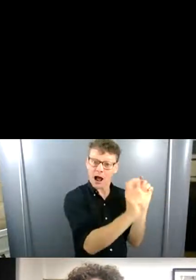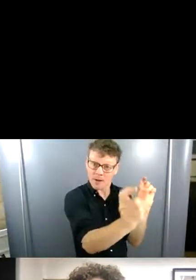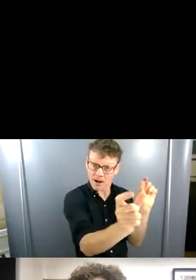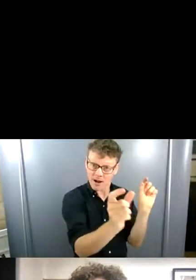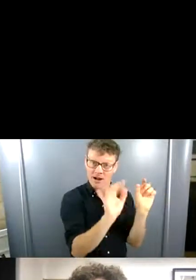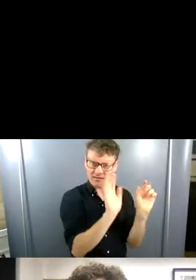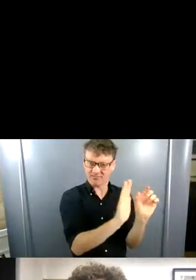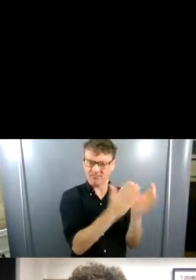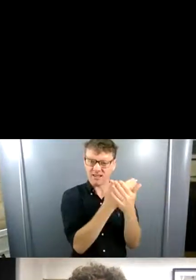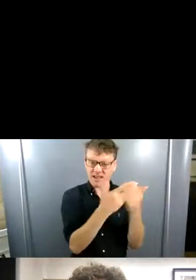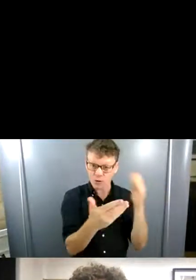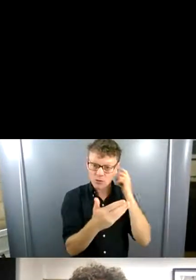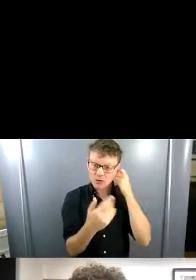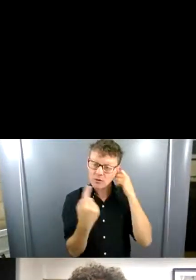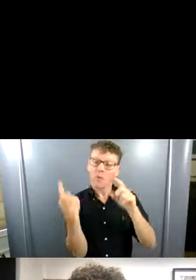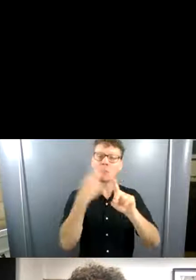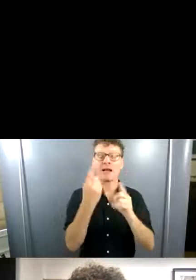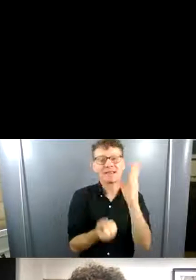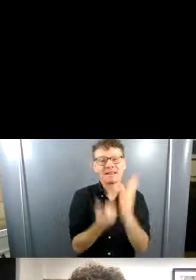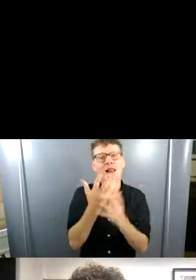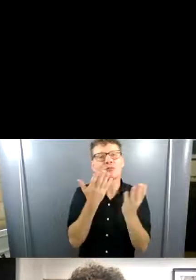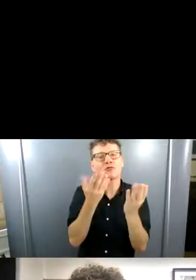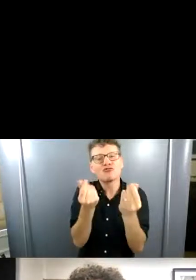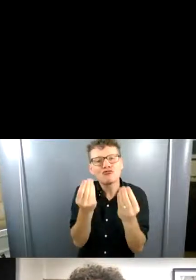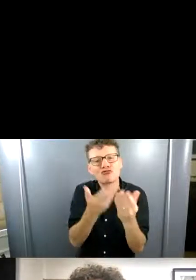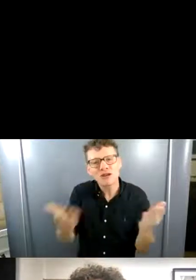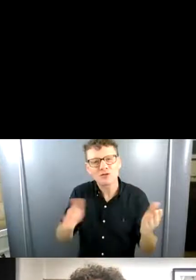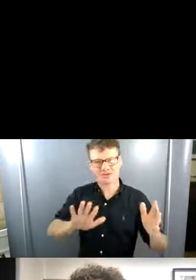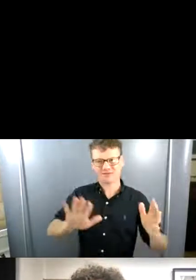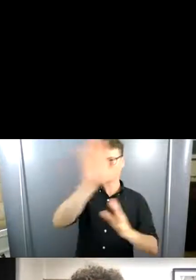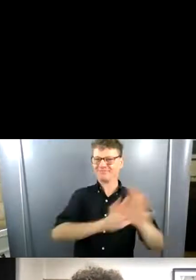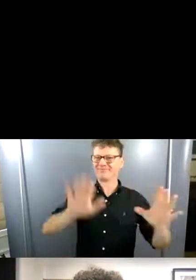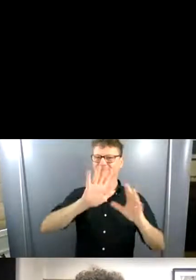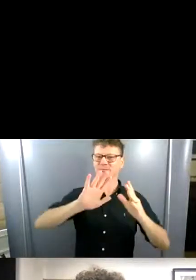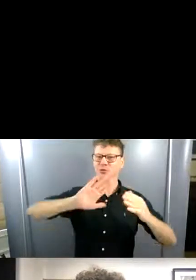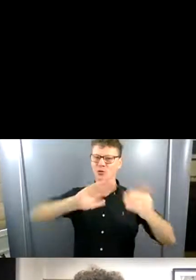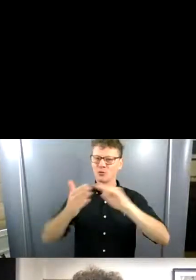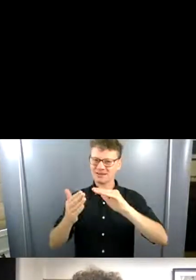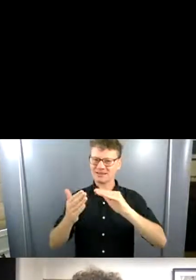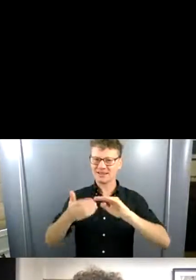digital resources with young people of Warruwi community along with other collaborators on